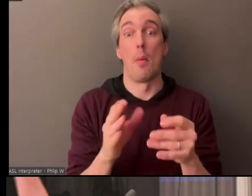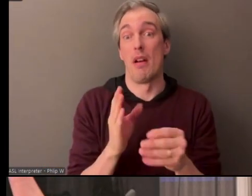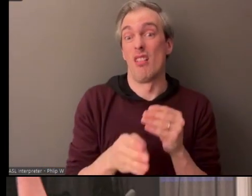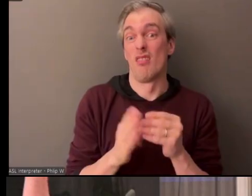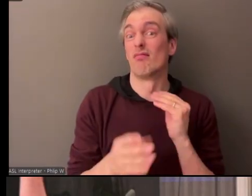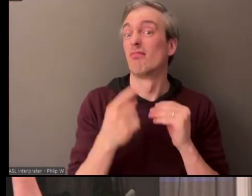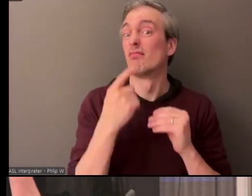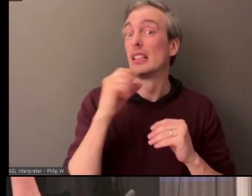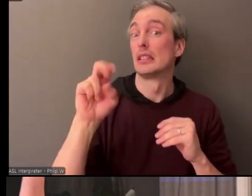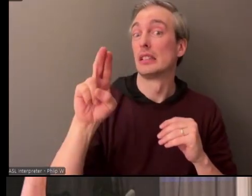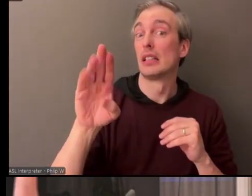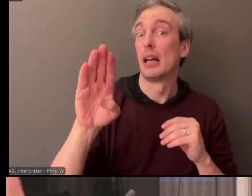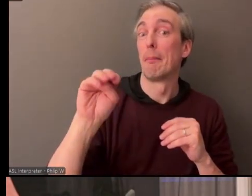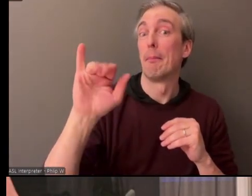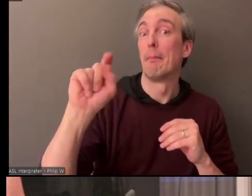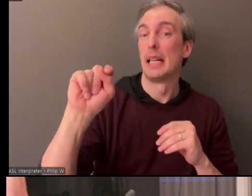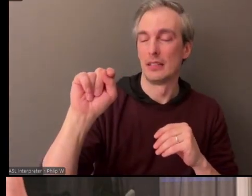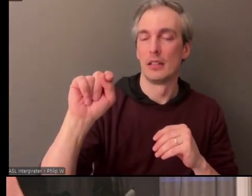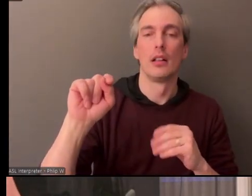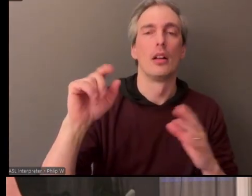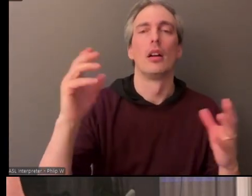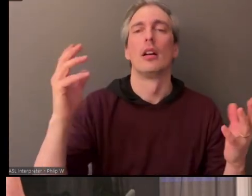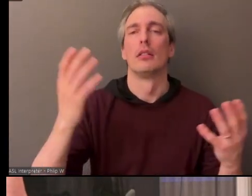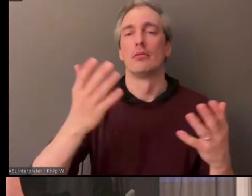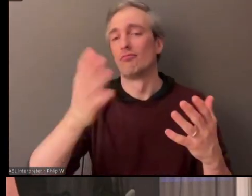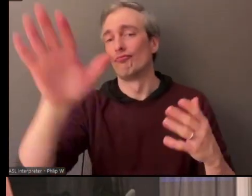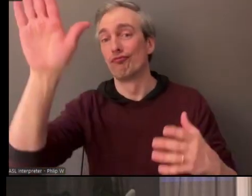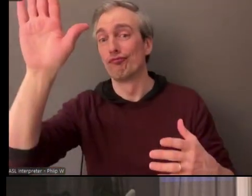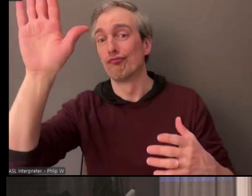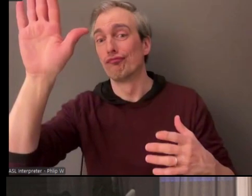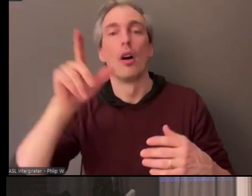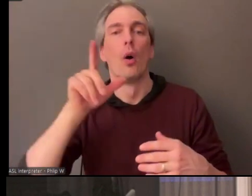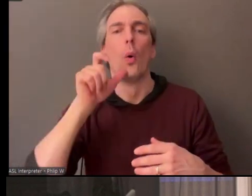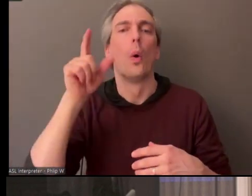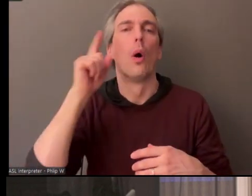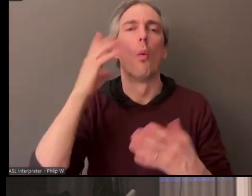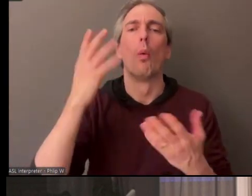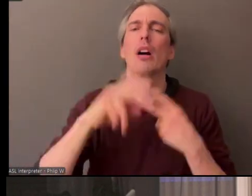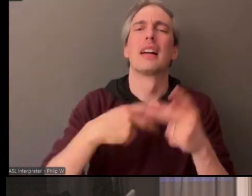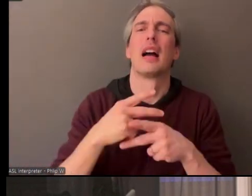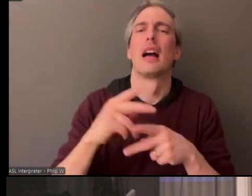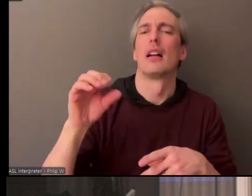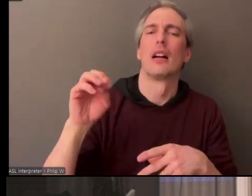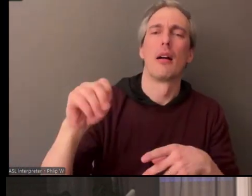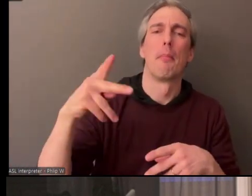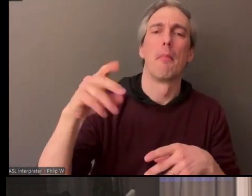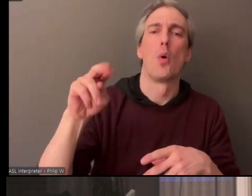What kind of component do we think this is? On web. We're on web. We've got a couple hands up here in front.